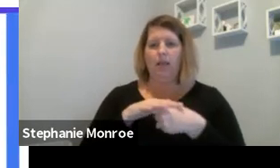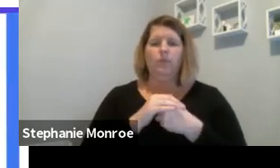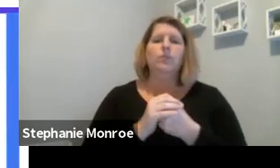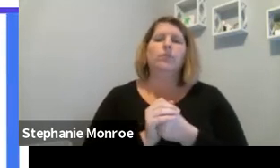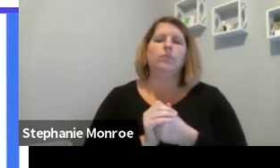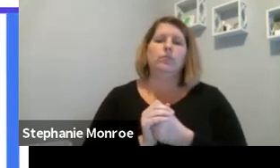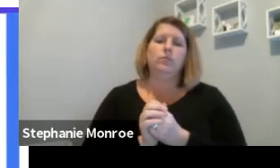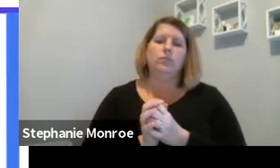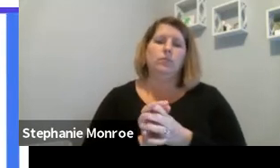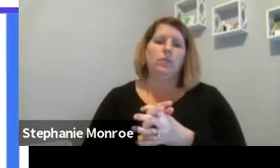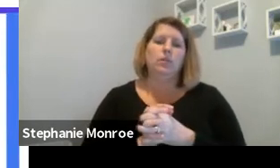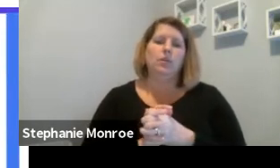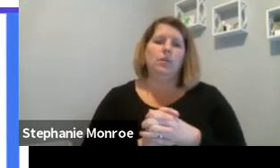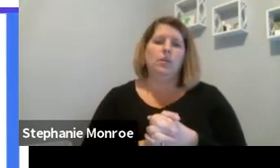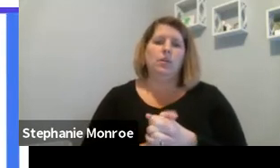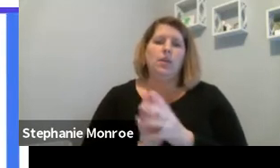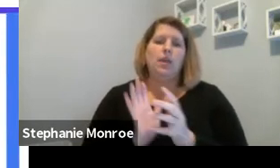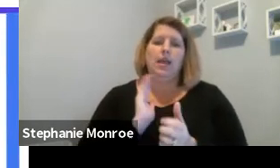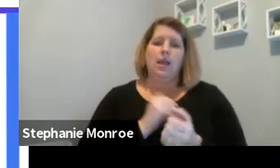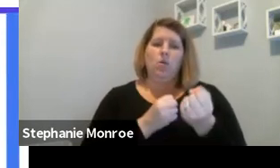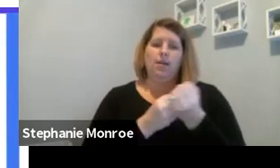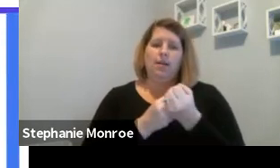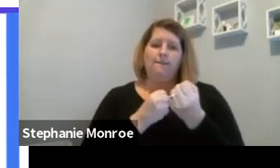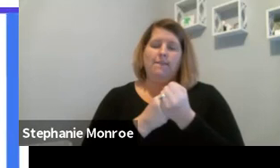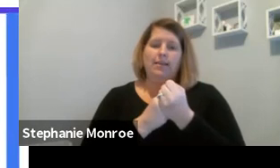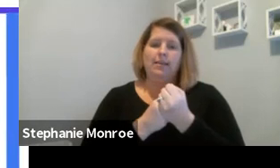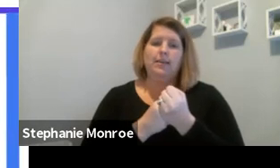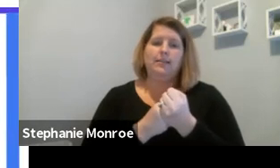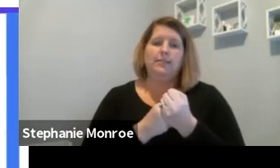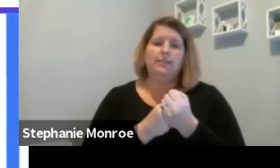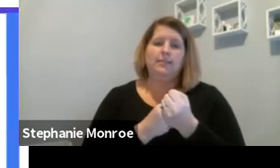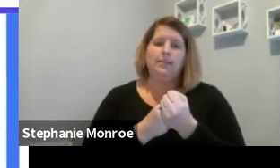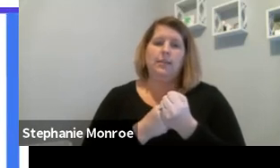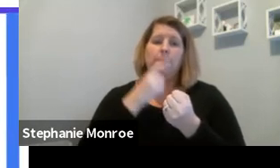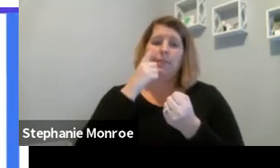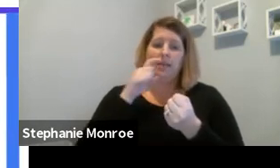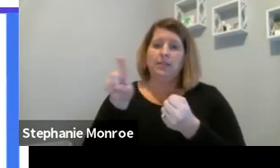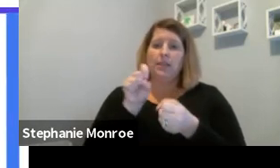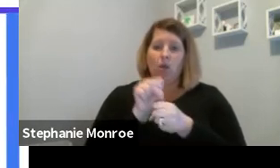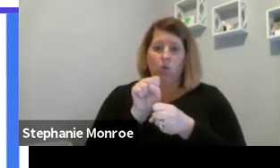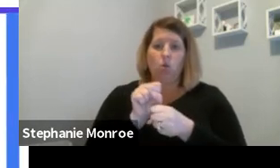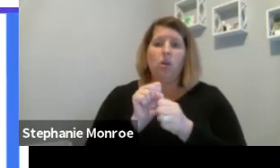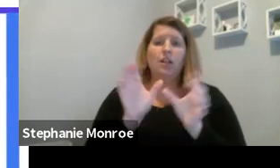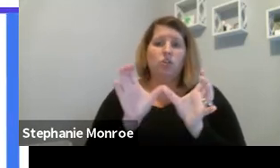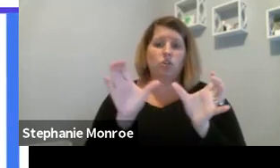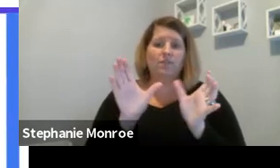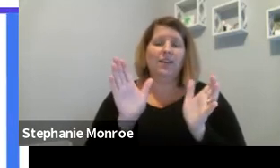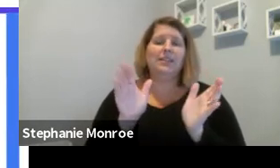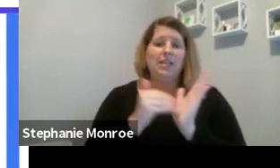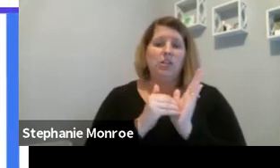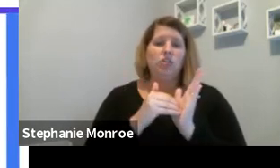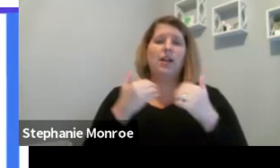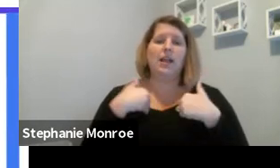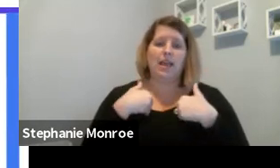Our advocates, because they do work at a certified center, have privilege.